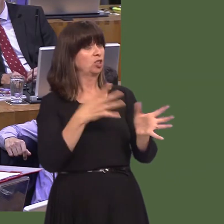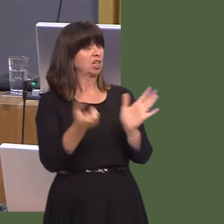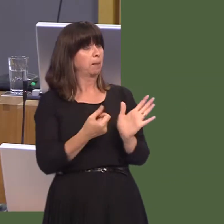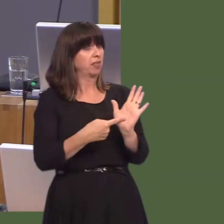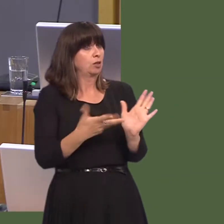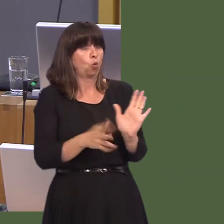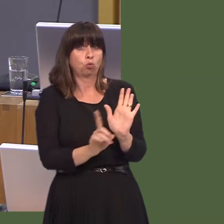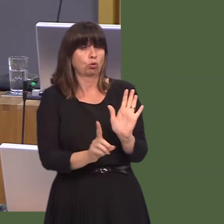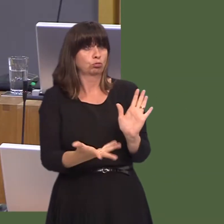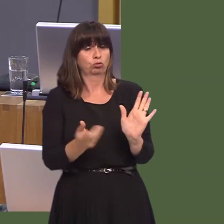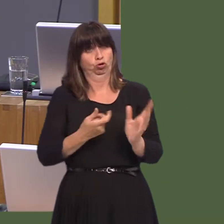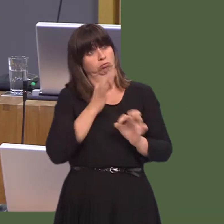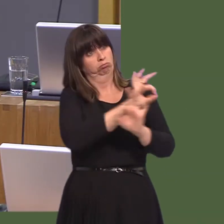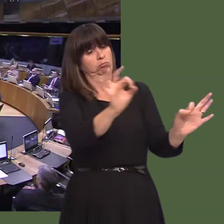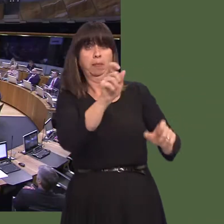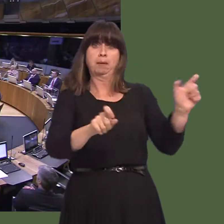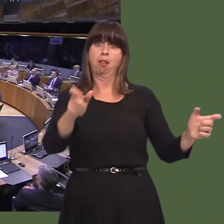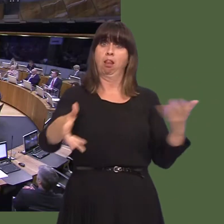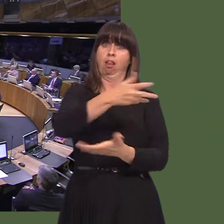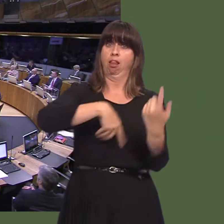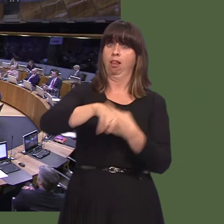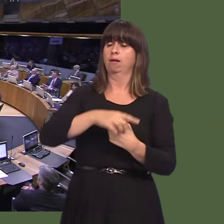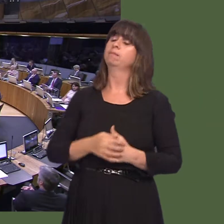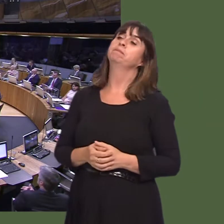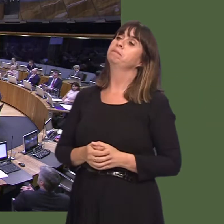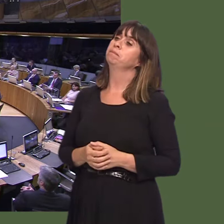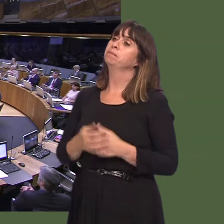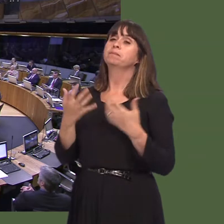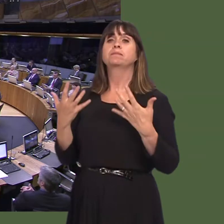Y Llywydd / The Llywydd: Ar ran yr wrthblaid, Paul Davies. Paul Davies AM: Diolch, Llywydd.